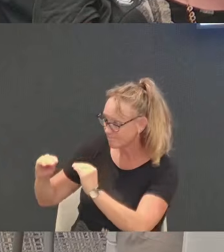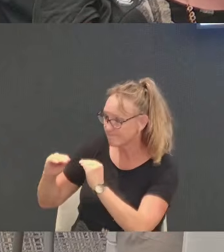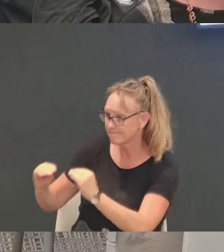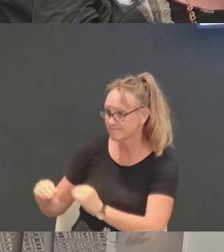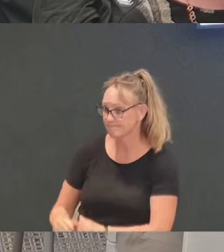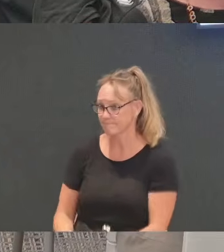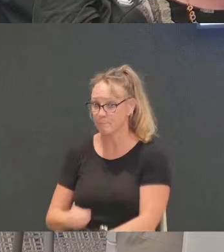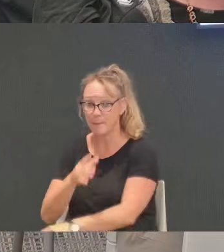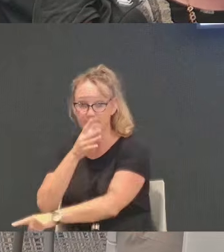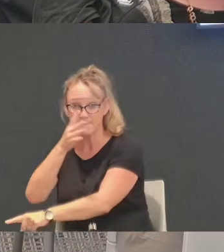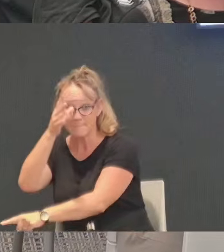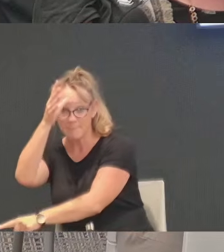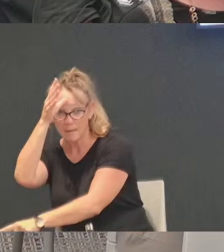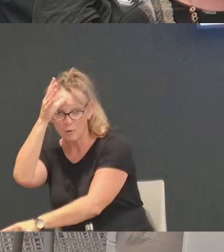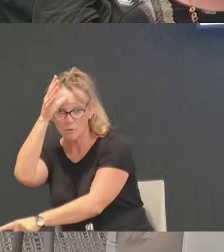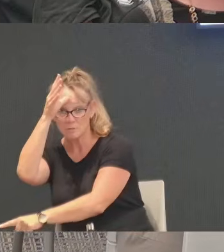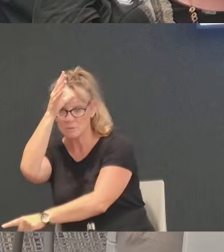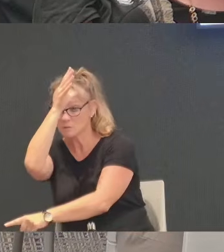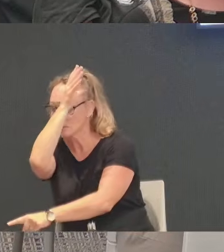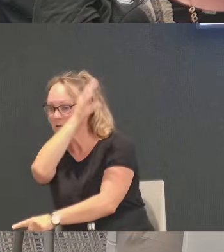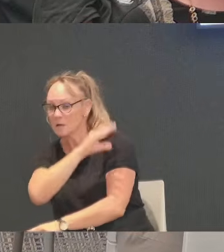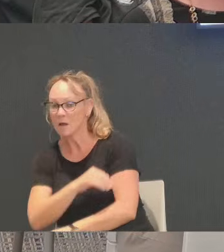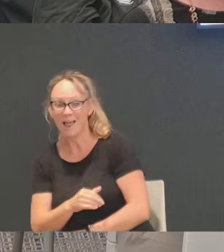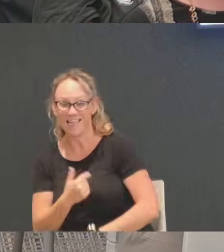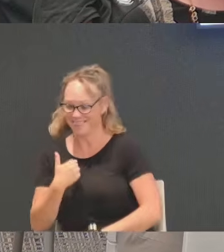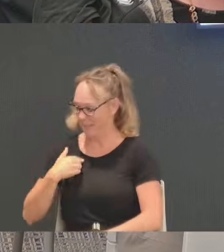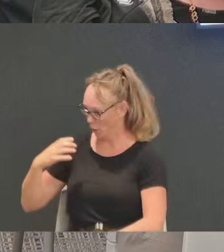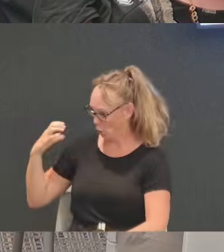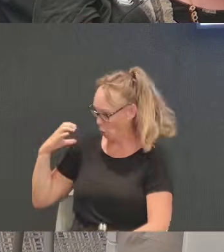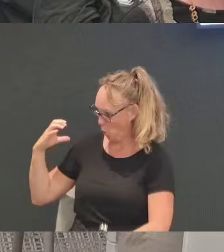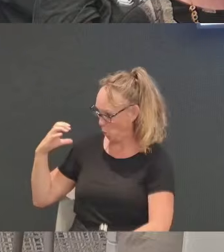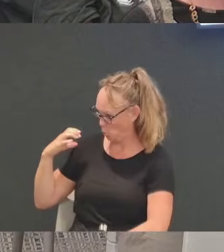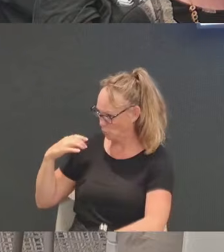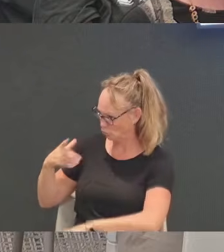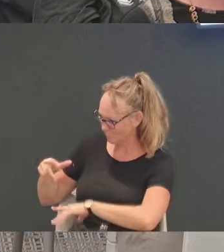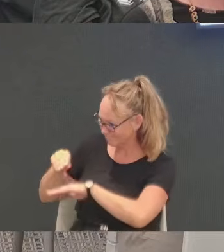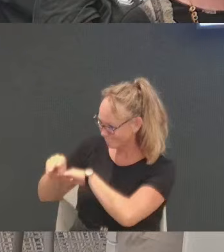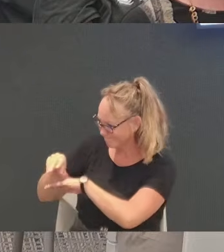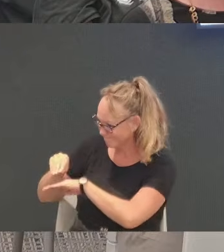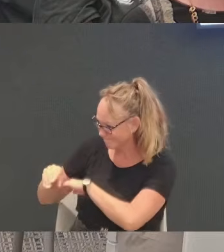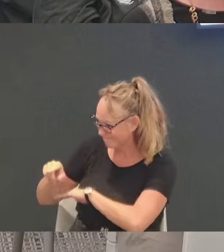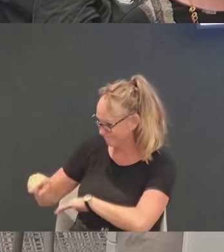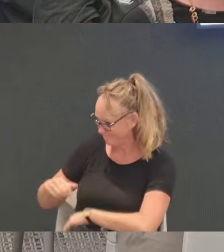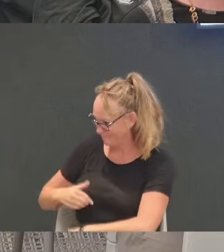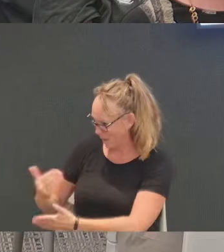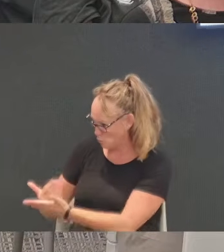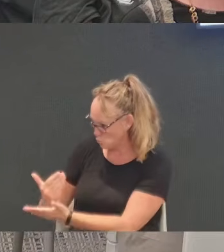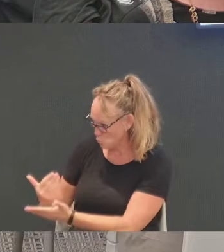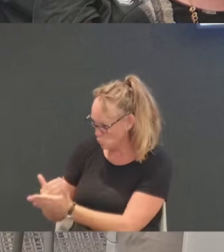pro are they receive hands-on coaching, practice new skills in their own homes, and leave with